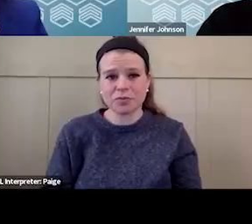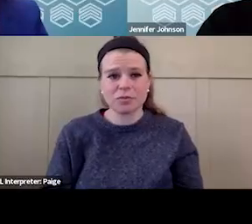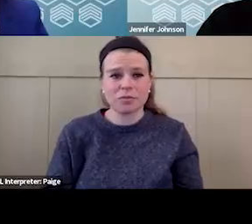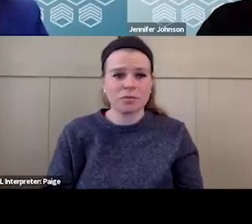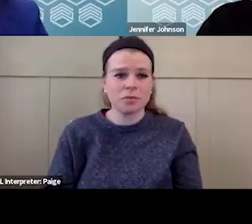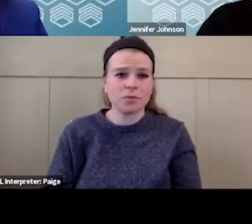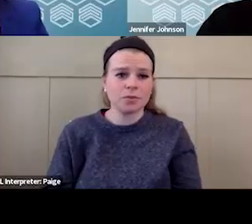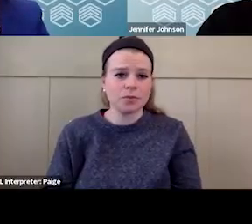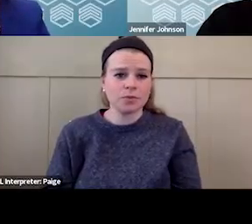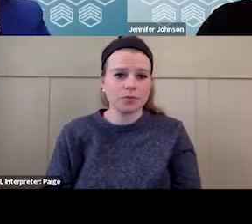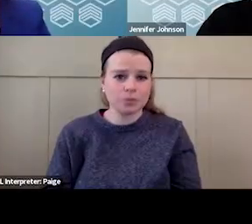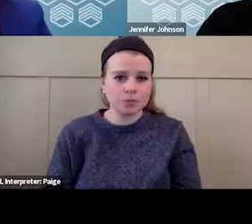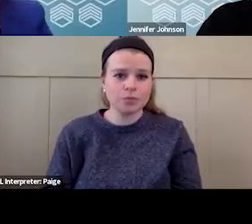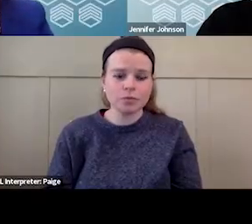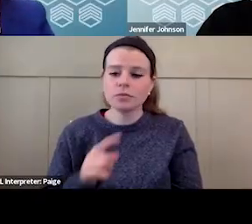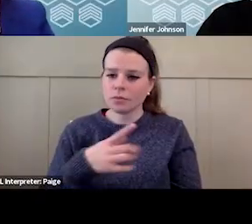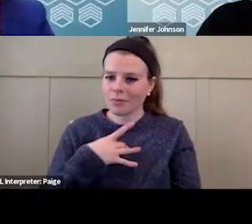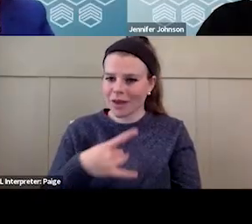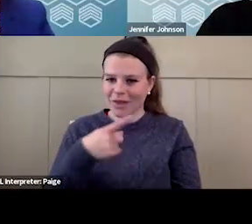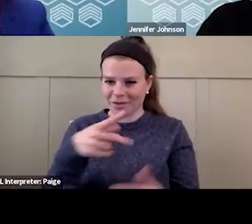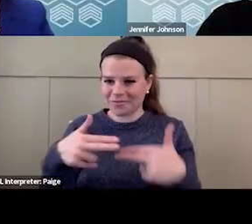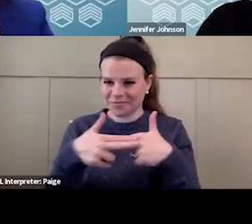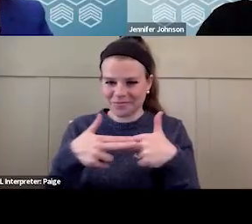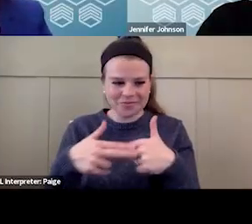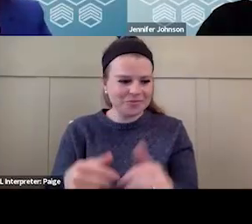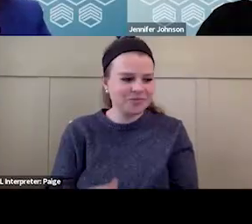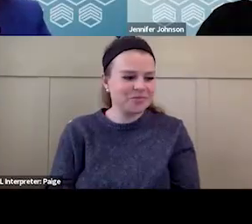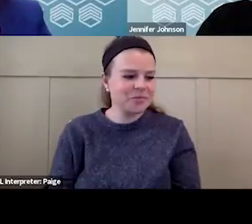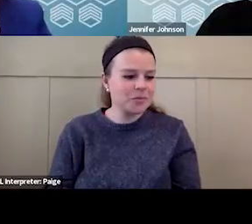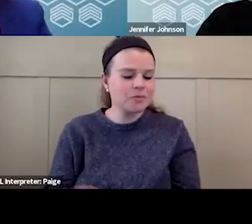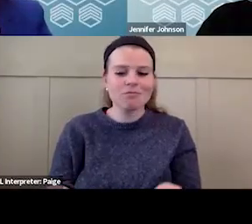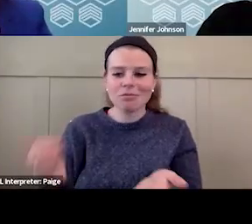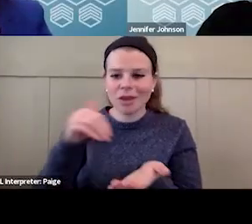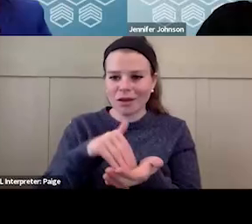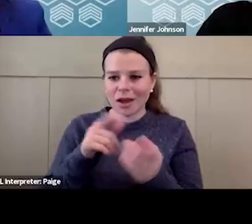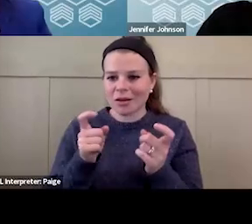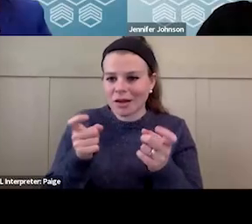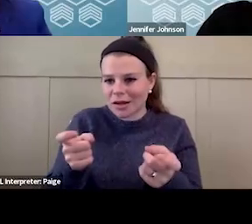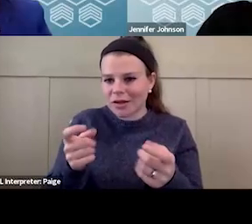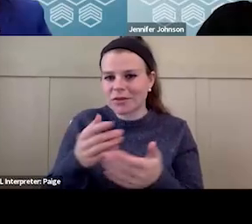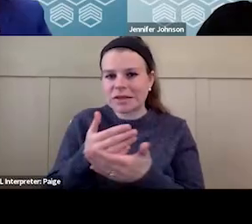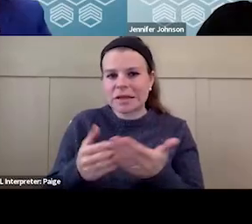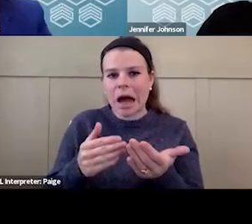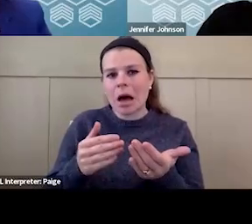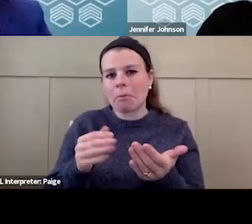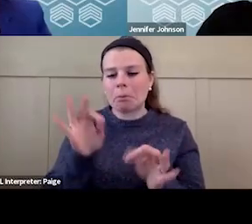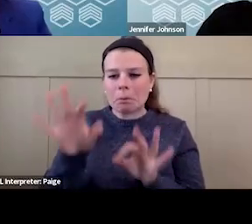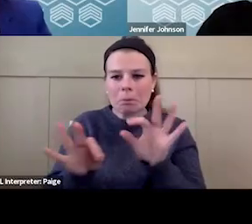I like this com- courtroom communication slide. Um, it again just gives you some things to say that are trauma informed,